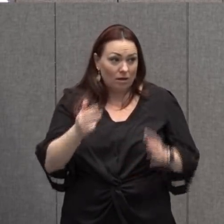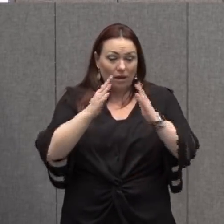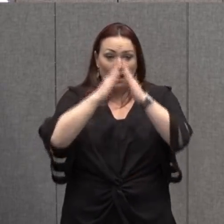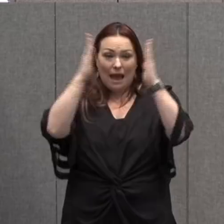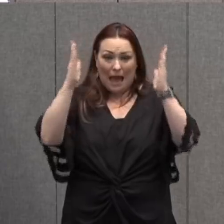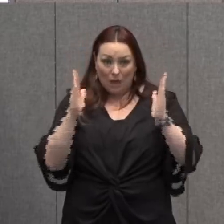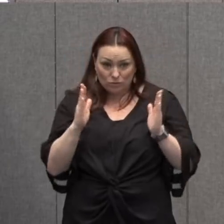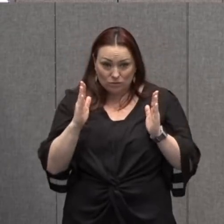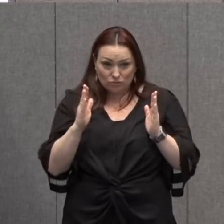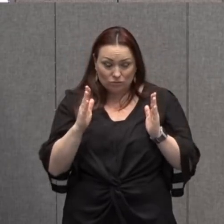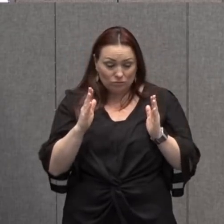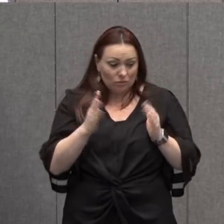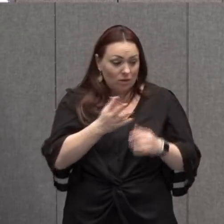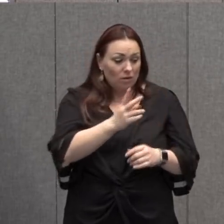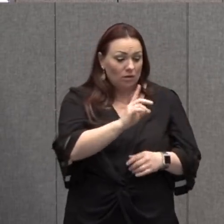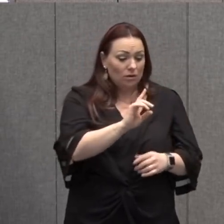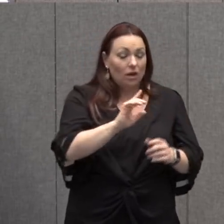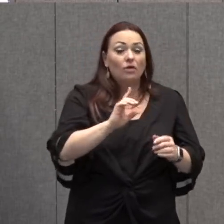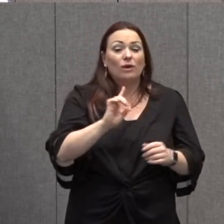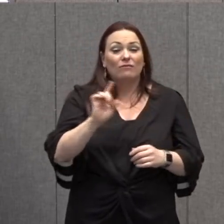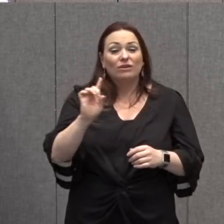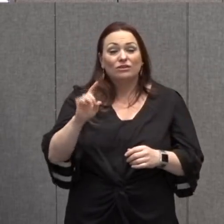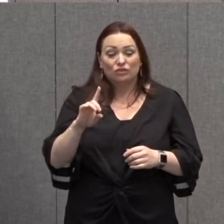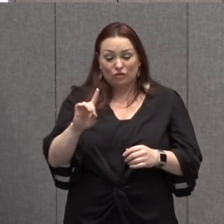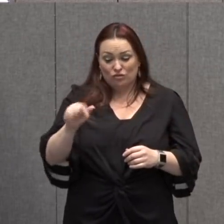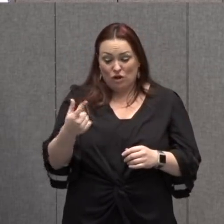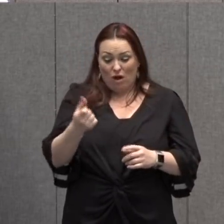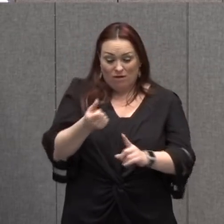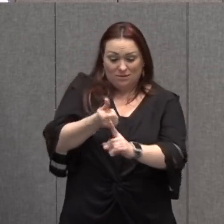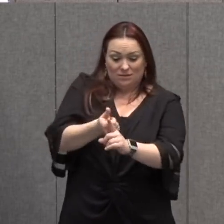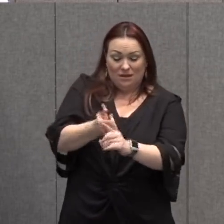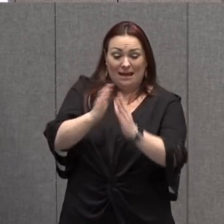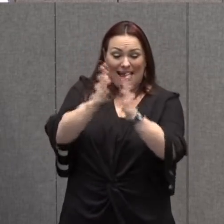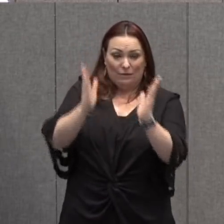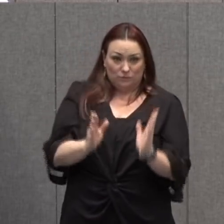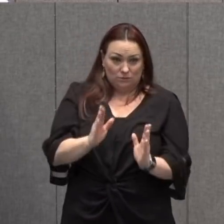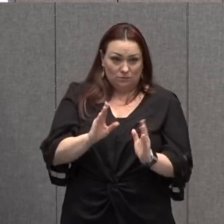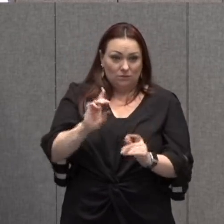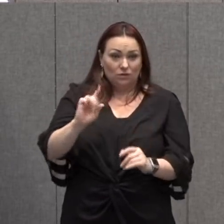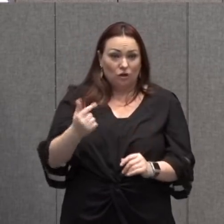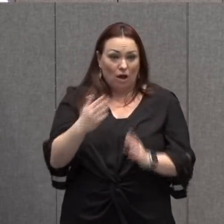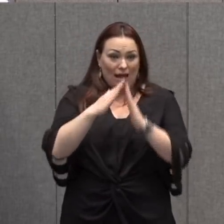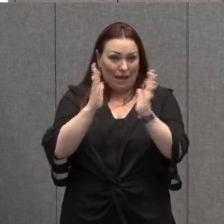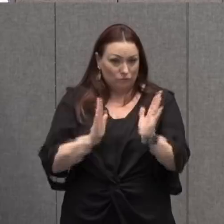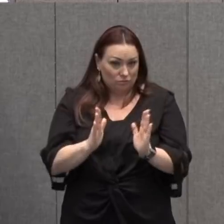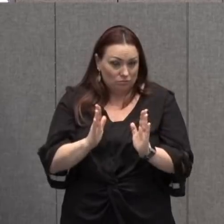When we put 'em together, you got a doghouse. And so we can guess from doghouse, we can figure it out